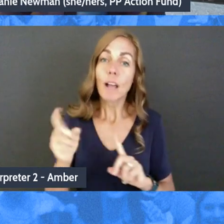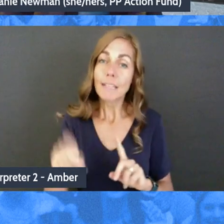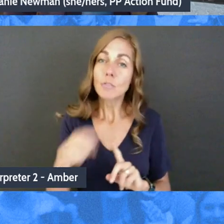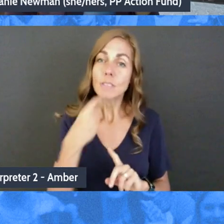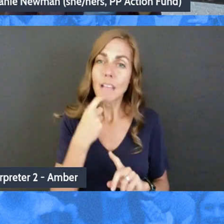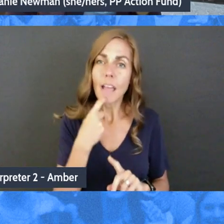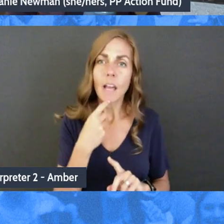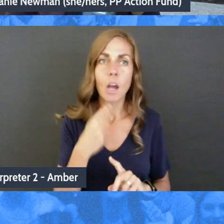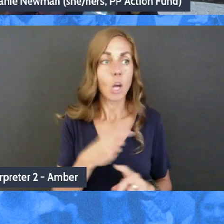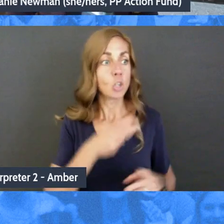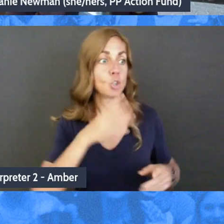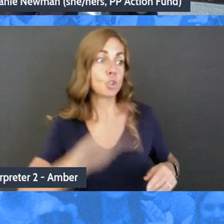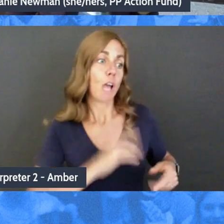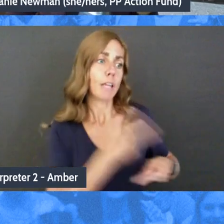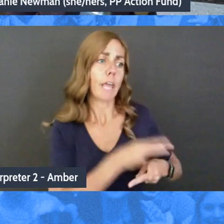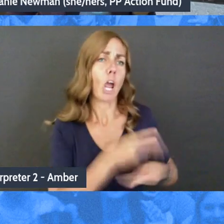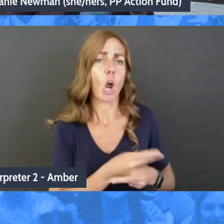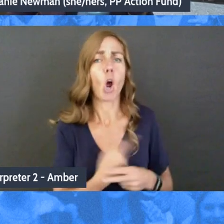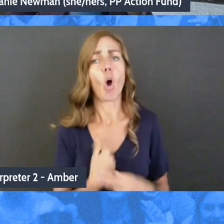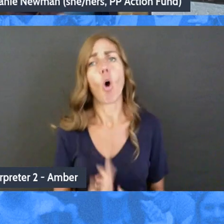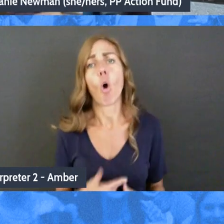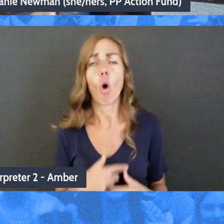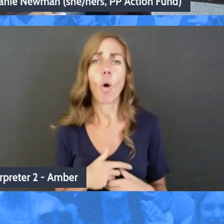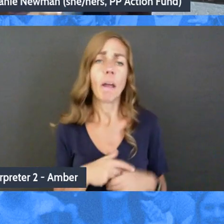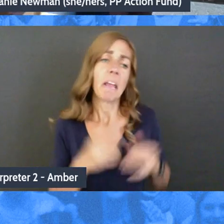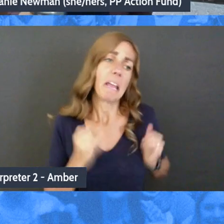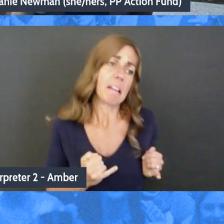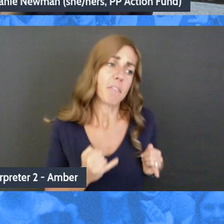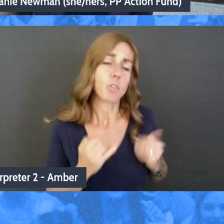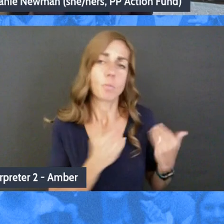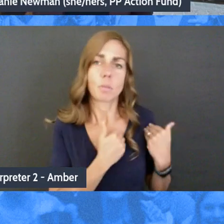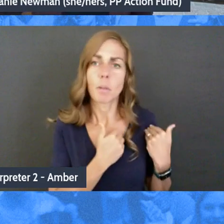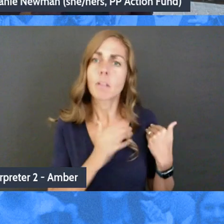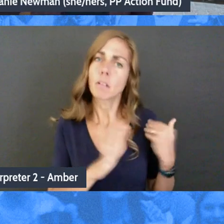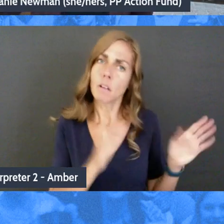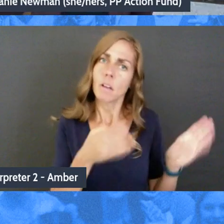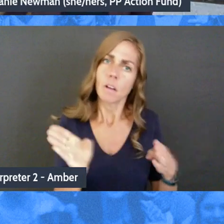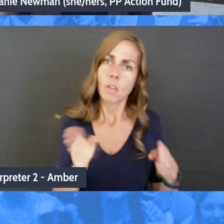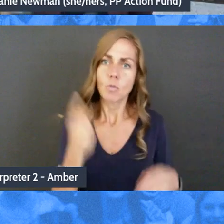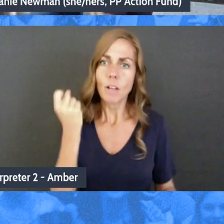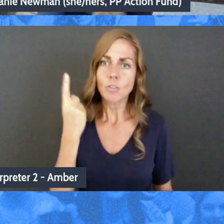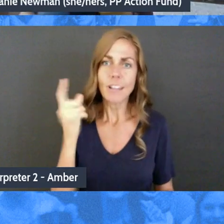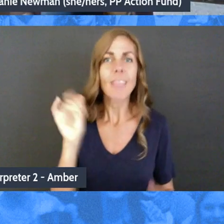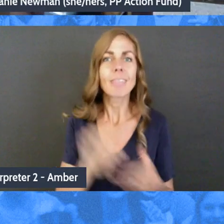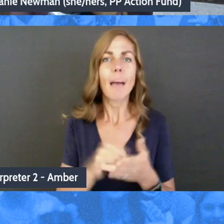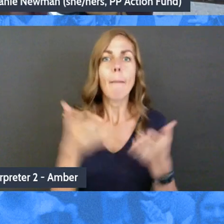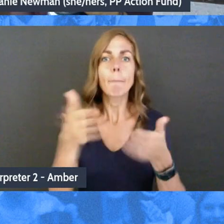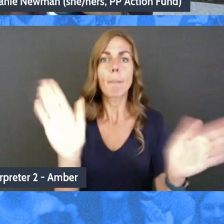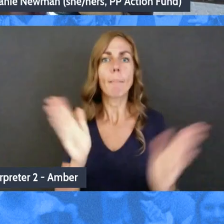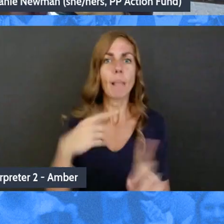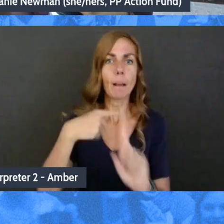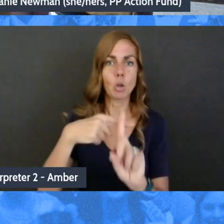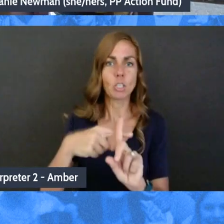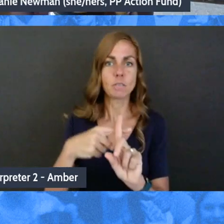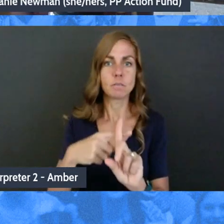being this debilitating individual responsibility, and instead understanding that it's a public good. It's, as a functioning thriving industry,